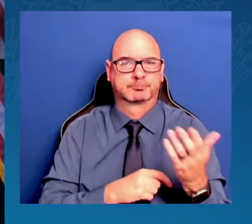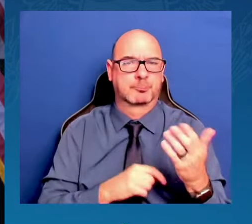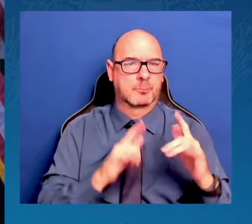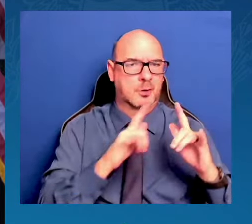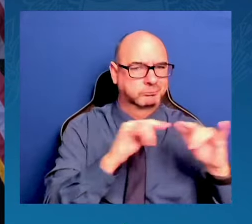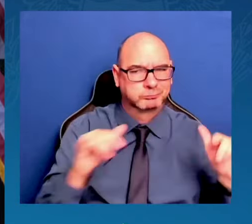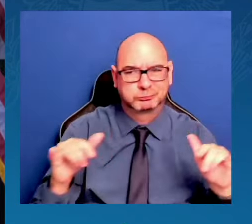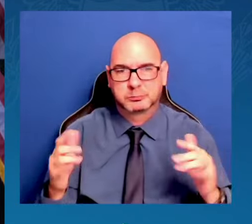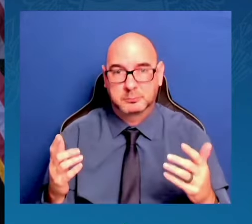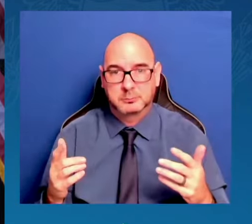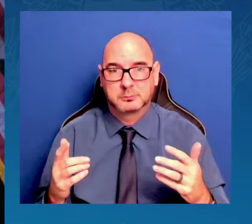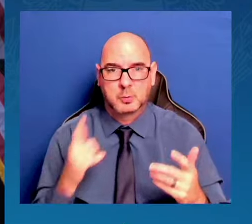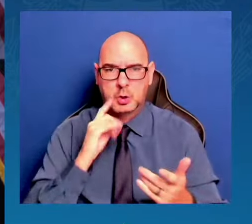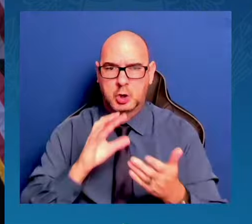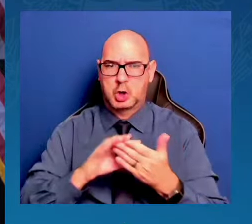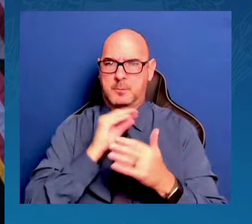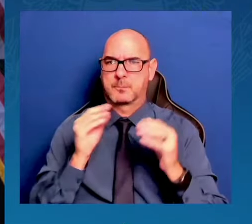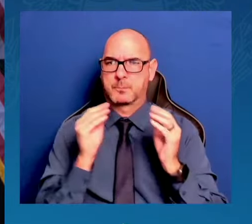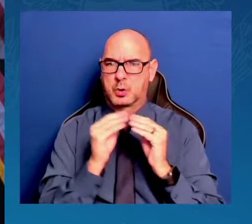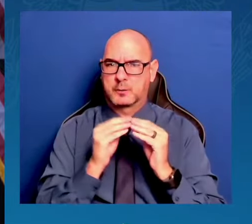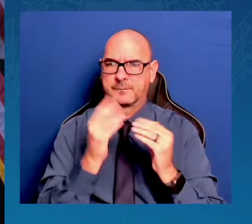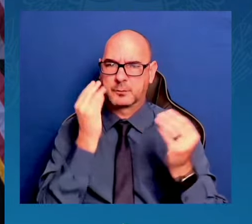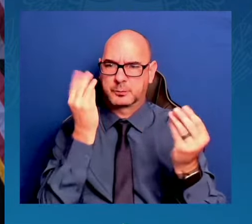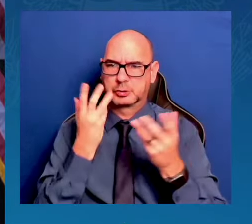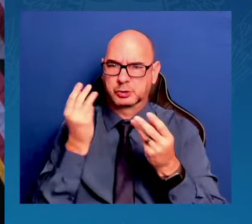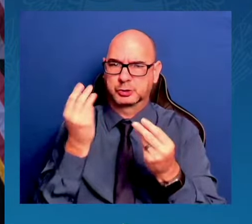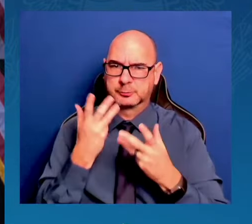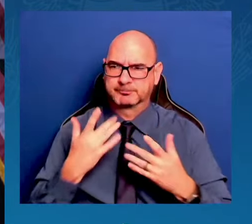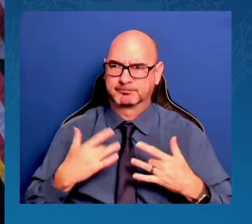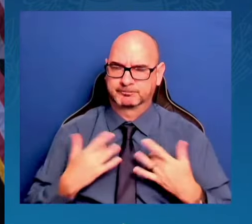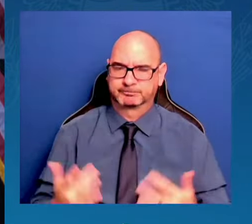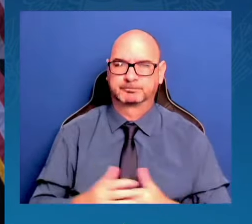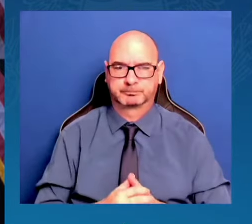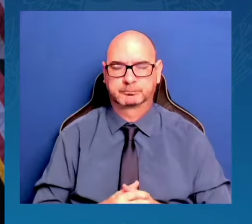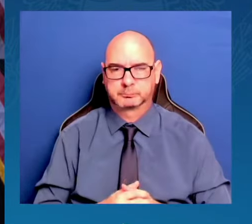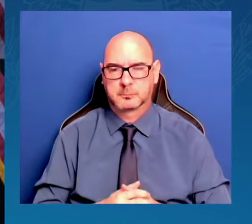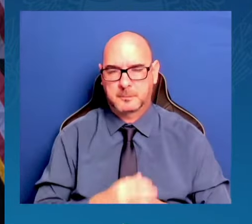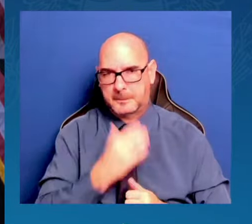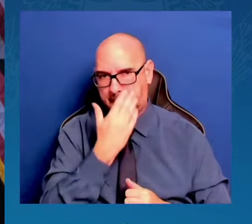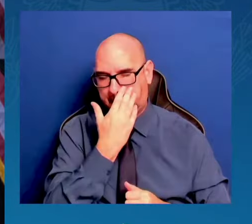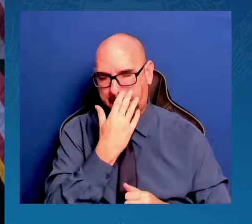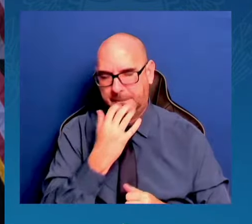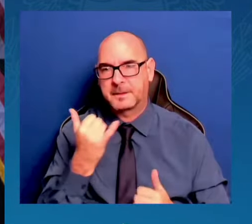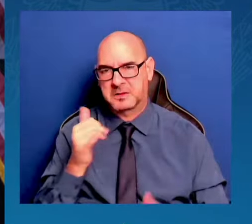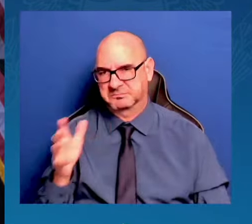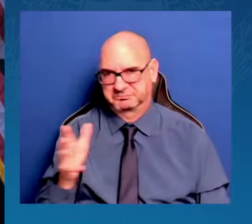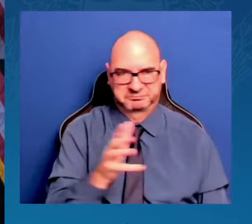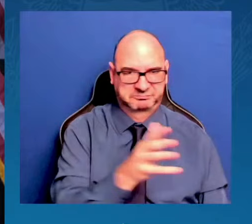And with that, I want to address another topic, which is the reason that we all join together today.